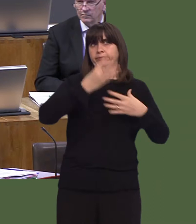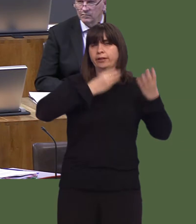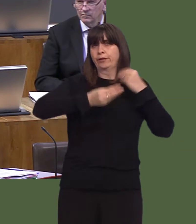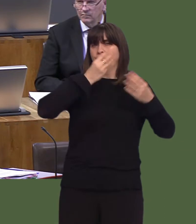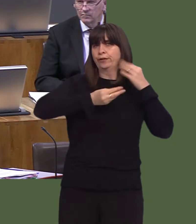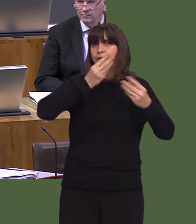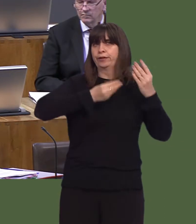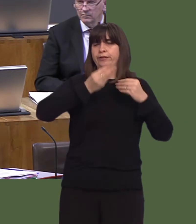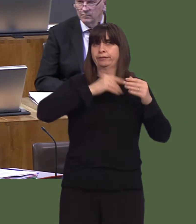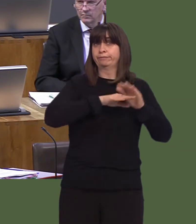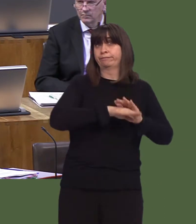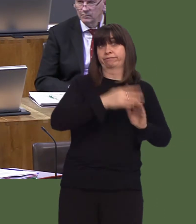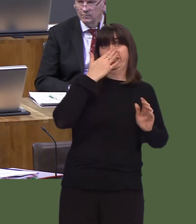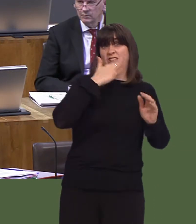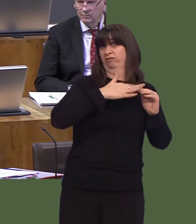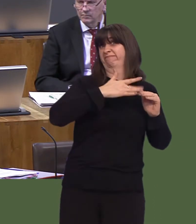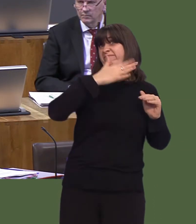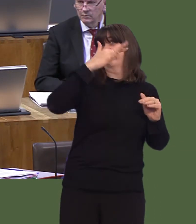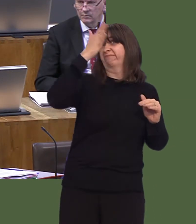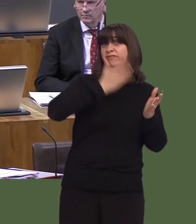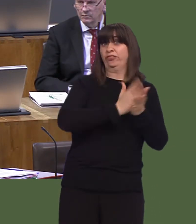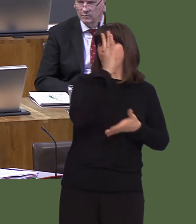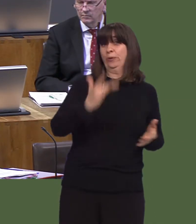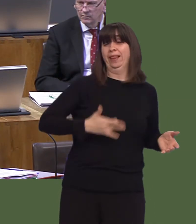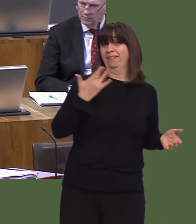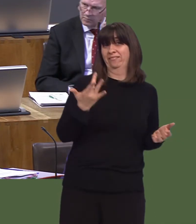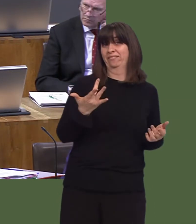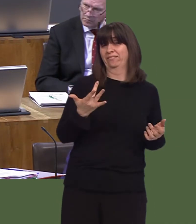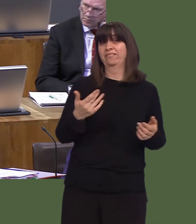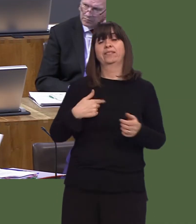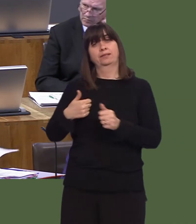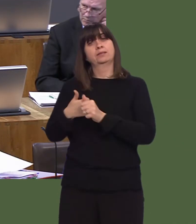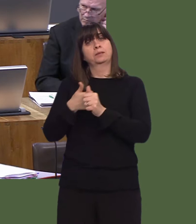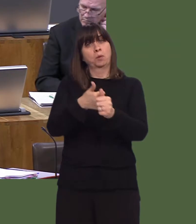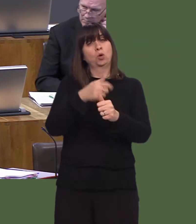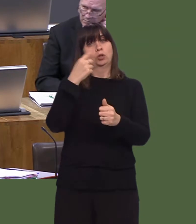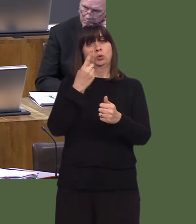We support a range of adult learning opportunities, with a clear focus on supporting those in greatest need of our help.